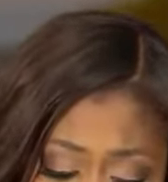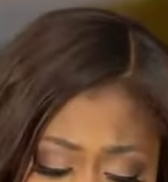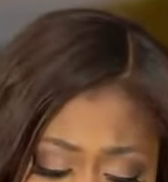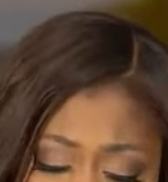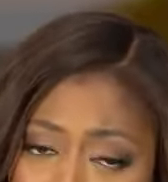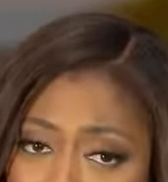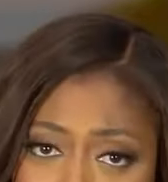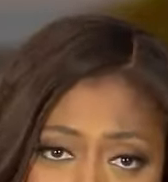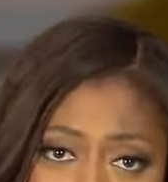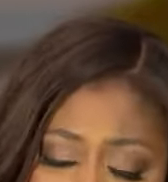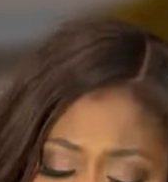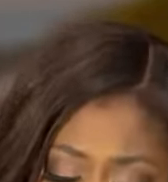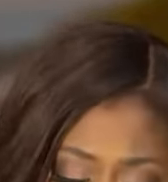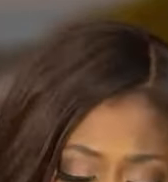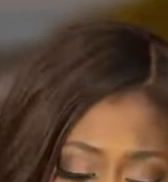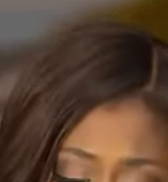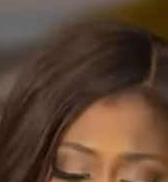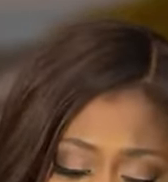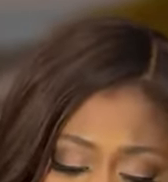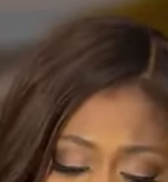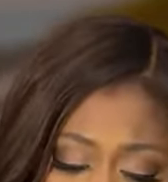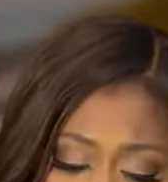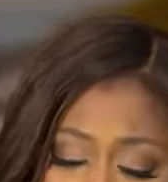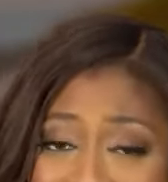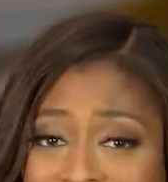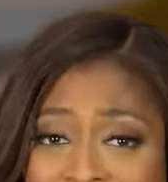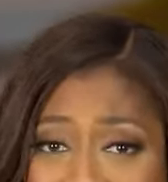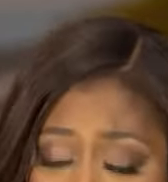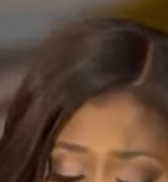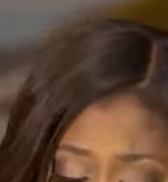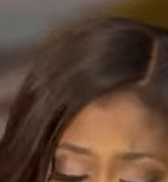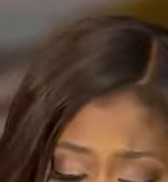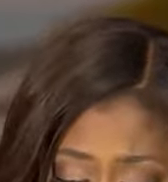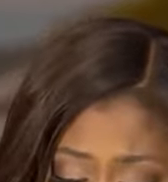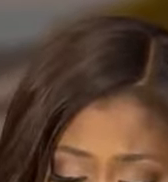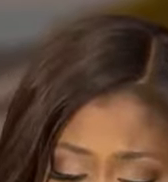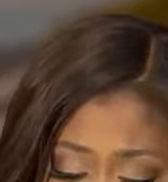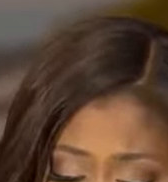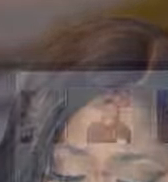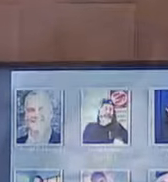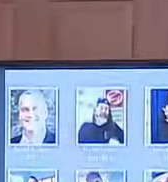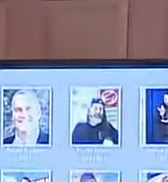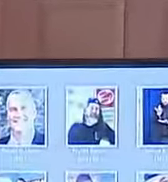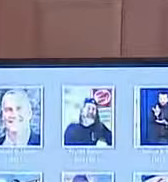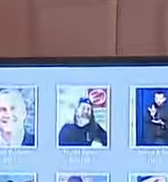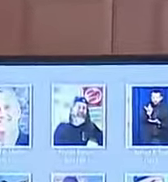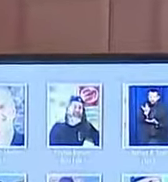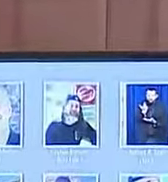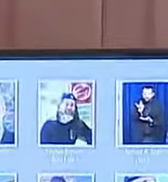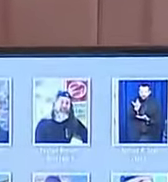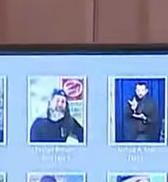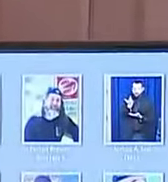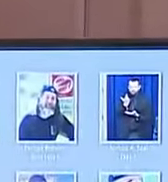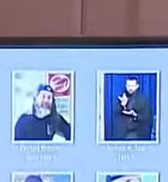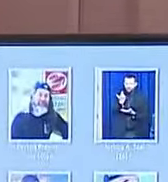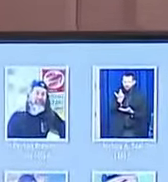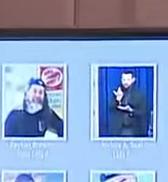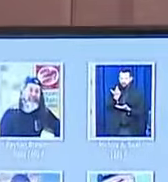THEY ENDED, OF COURSE, WITH THE READING THE NAMES IN THAT MOMENT OF SILENCE THAT REALLY KIND OF GRIPPED ME THERE.